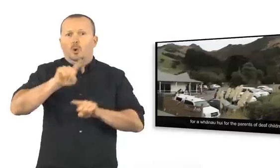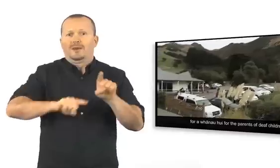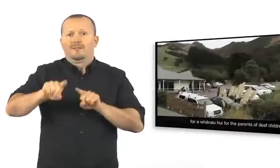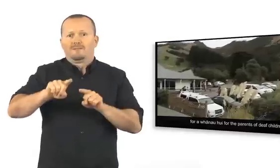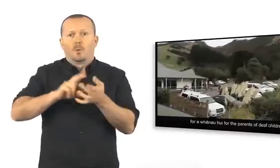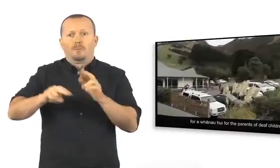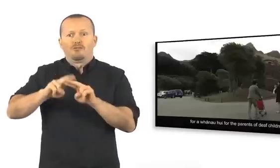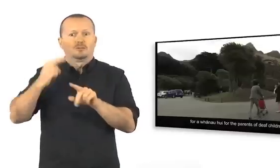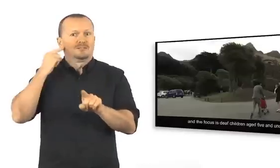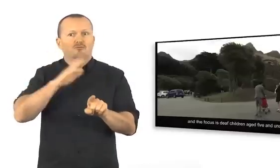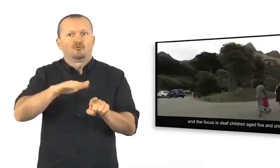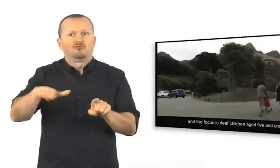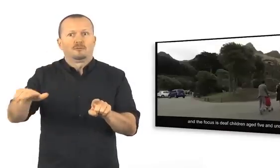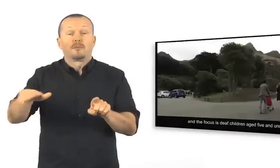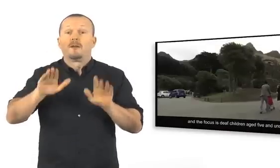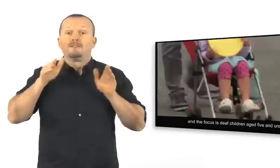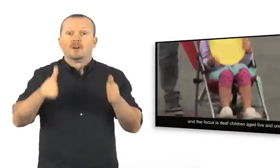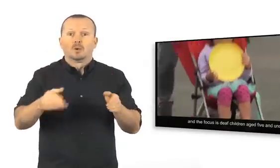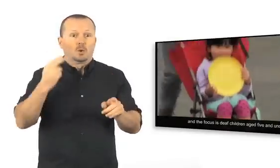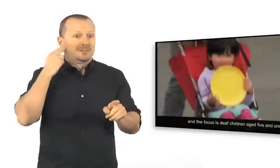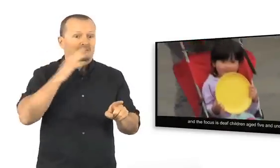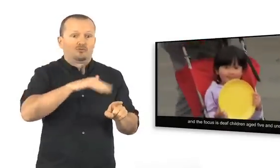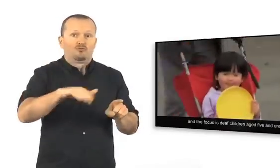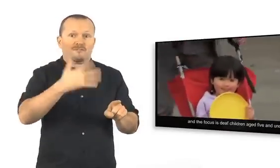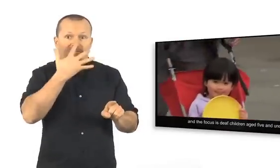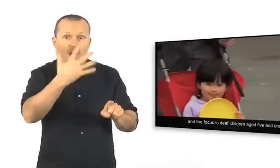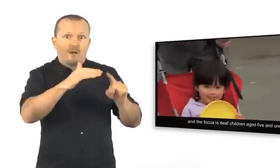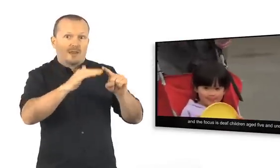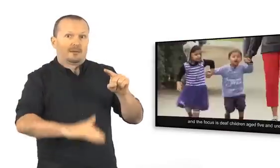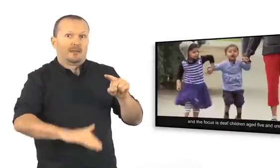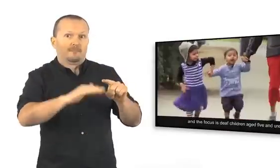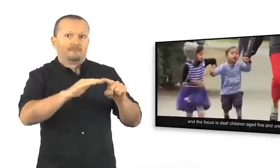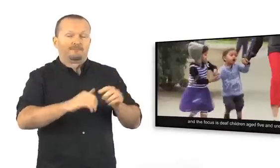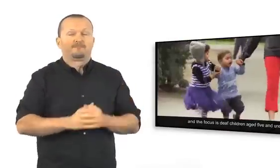the parents of deaf children and the focus is deaf children aged five and under.